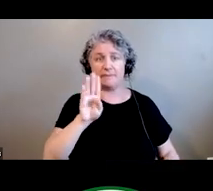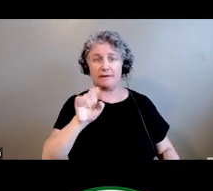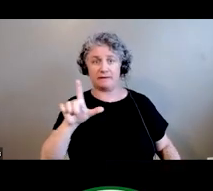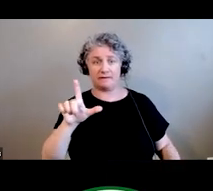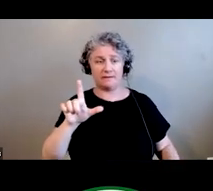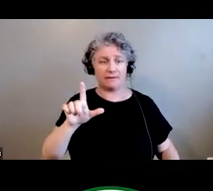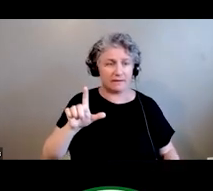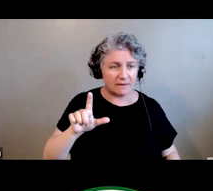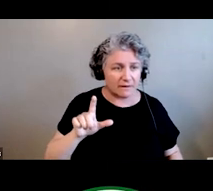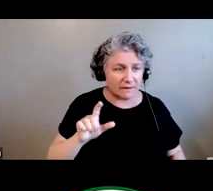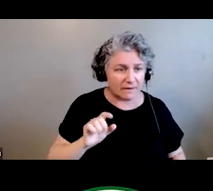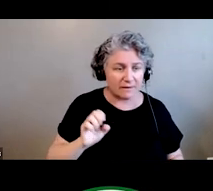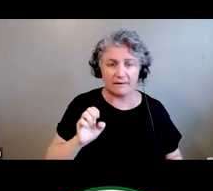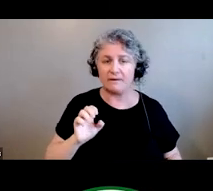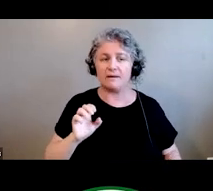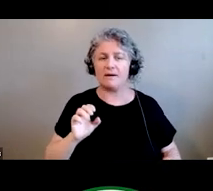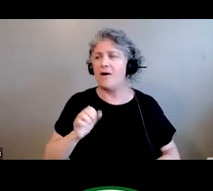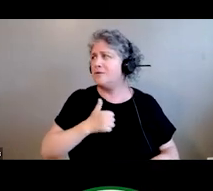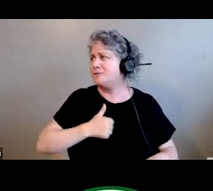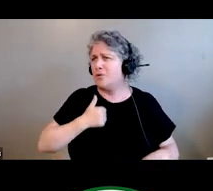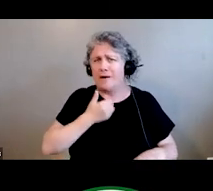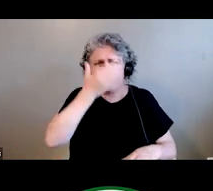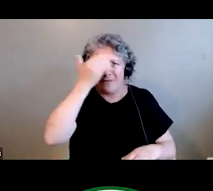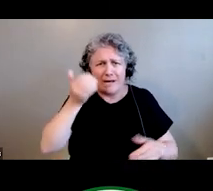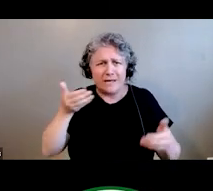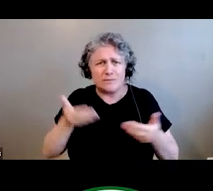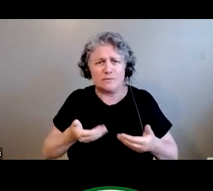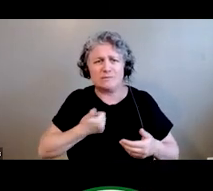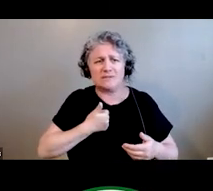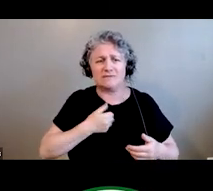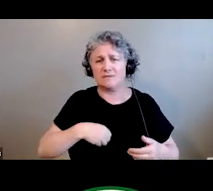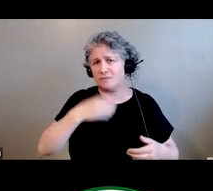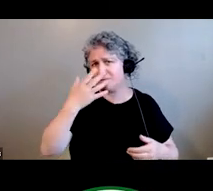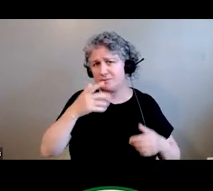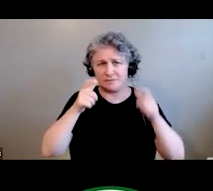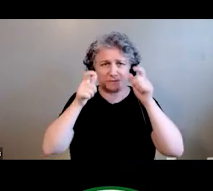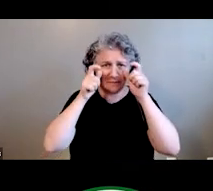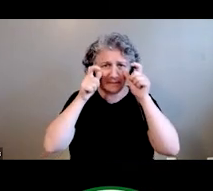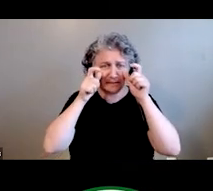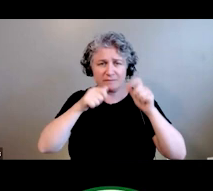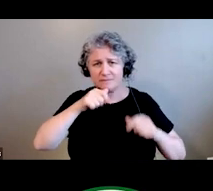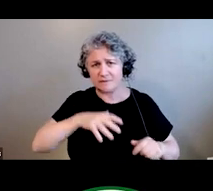and a ponytail. I'm wearing a blue shirt and a multicolored scarf and I'm located in Toronto, which is